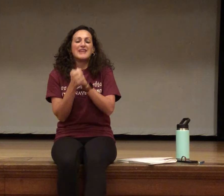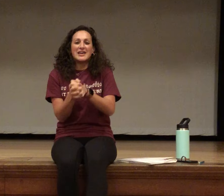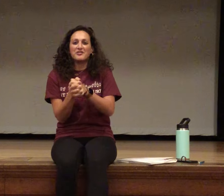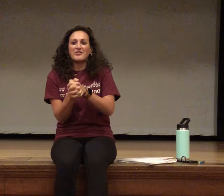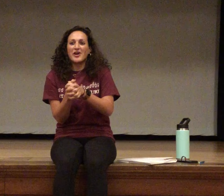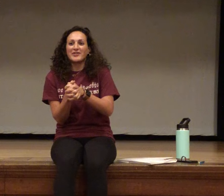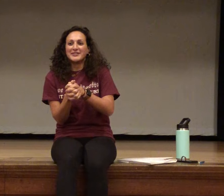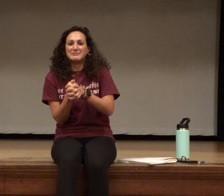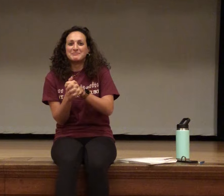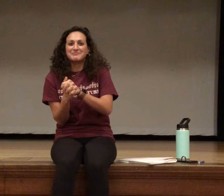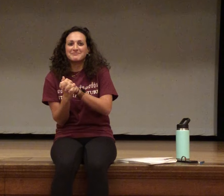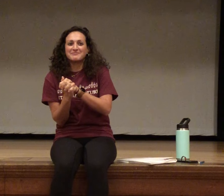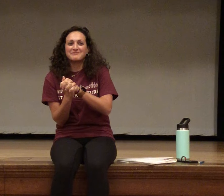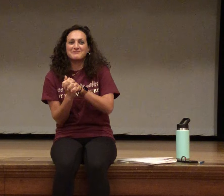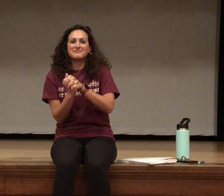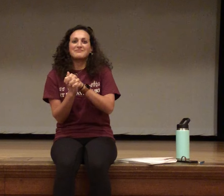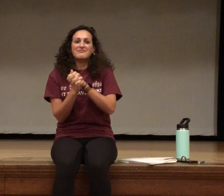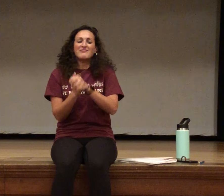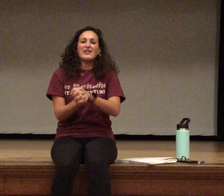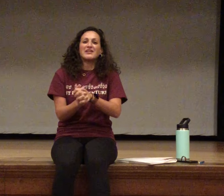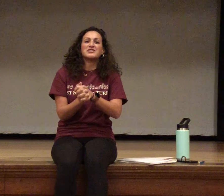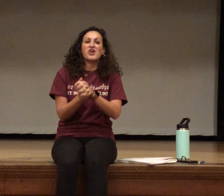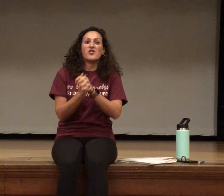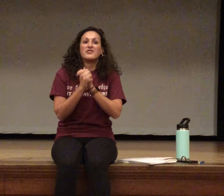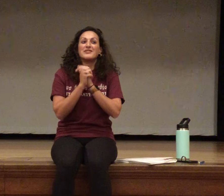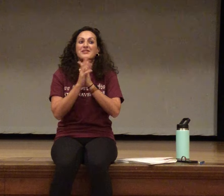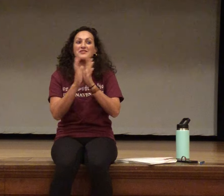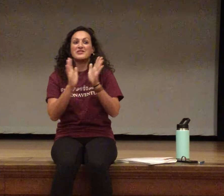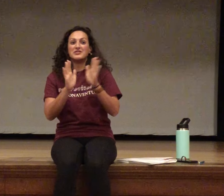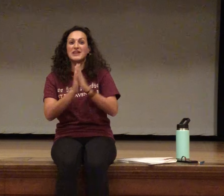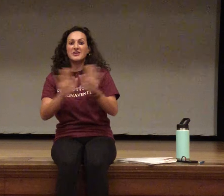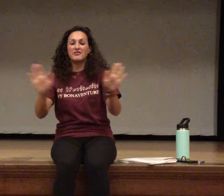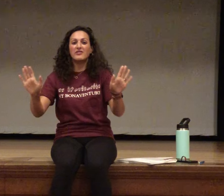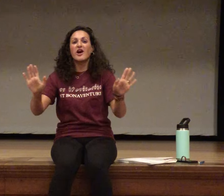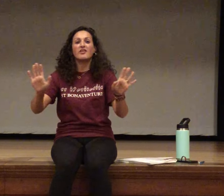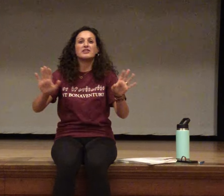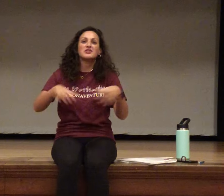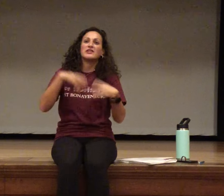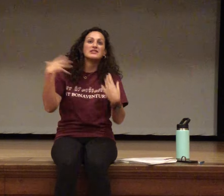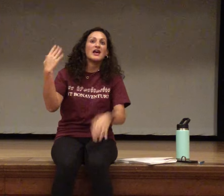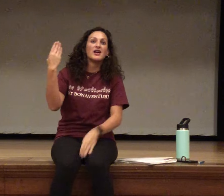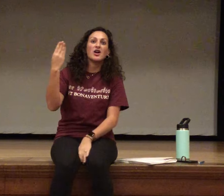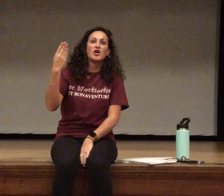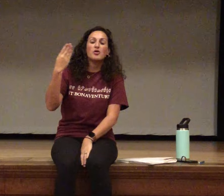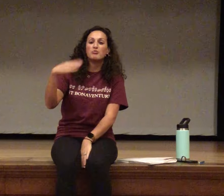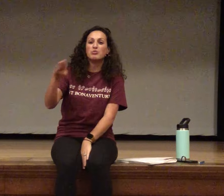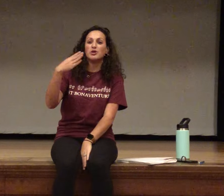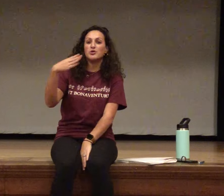say in your favorite color so you sign your favorite color so let's say blue